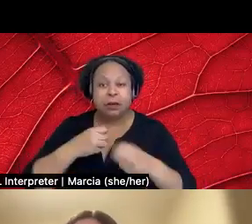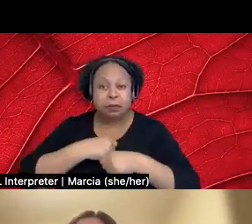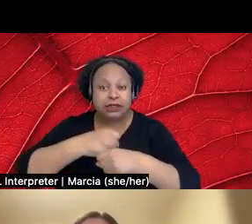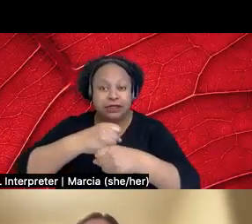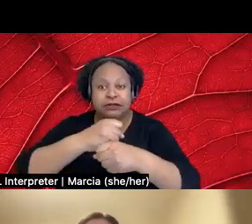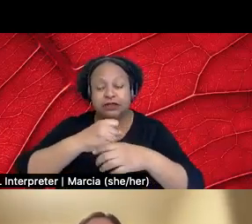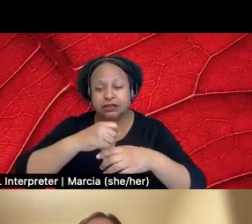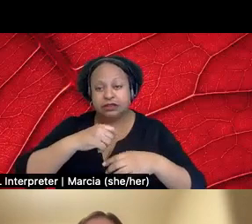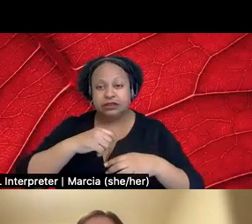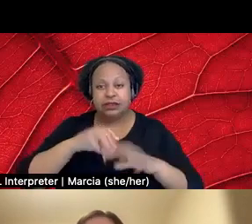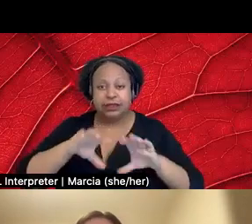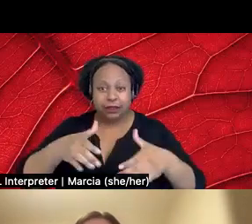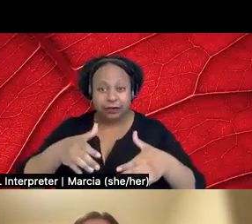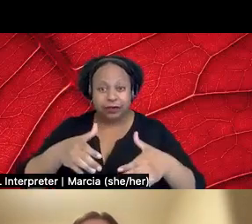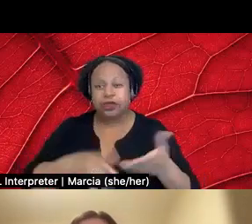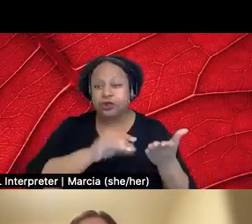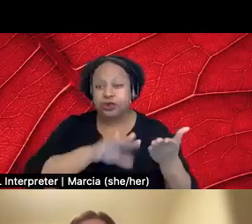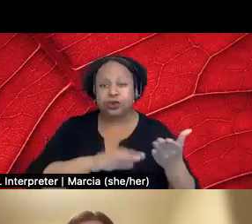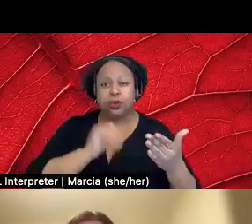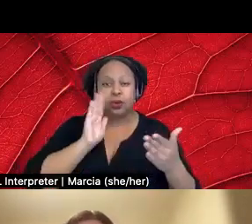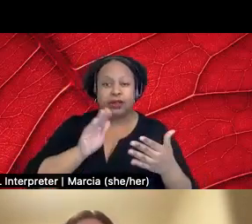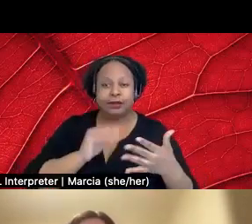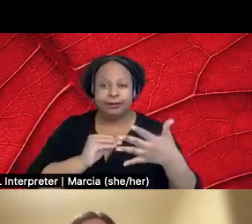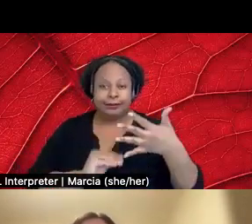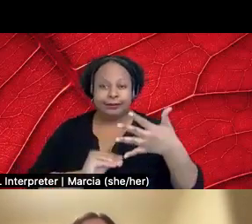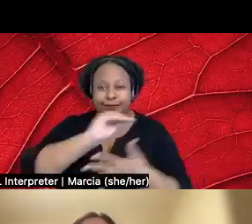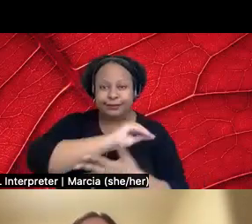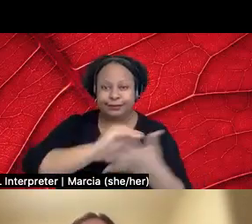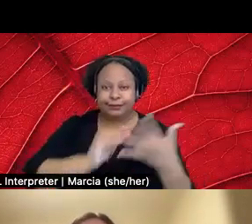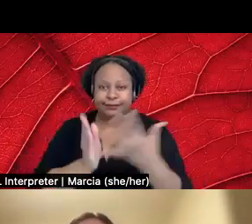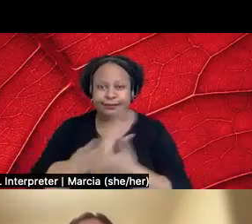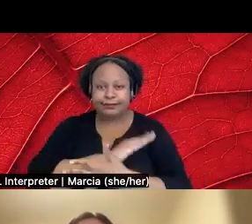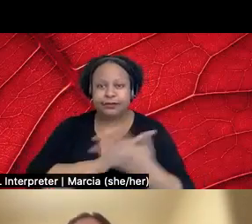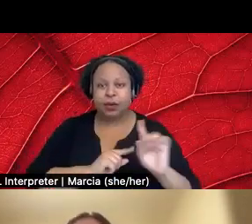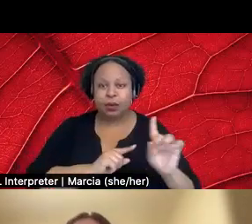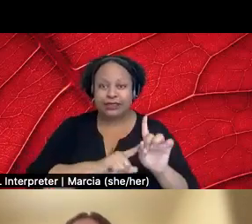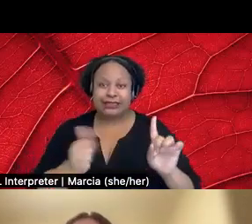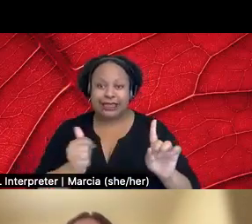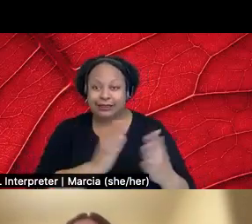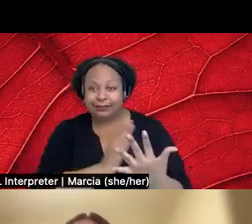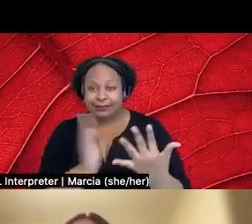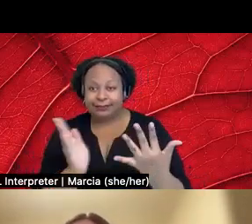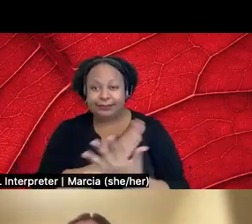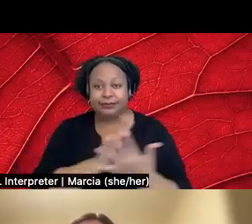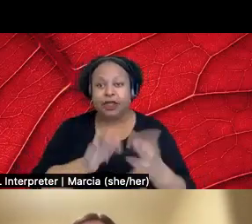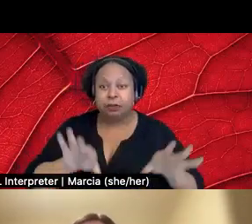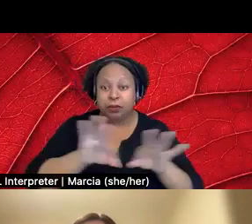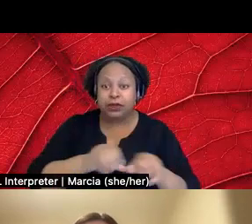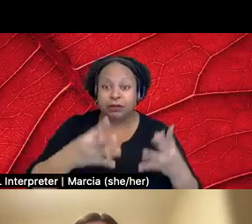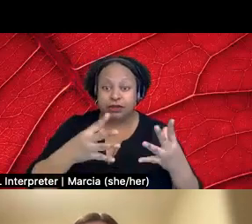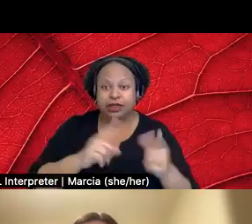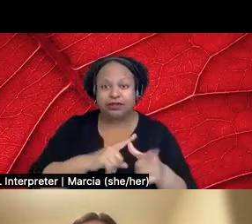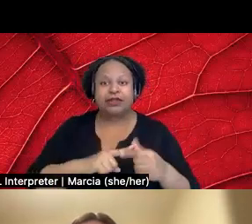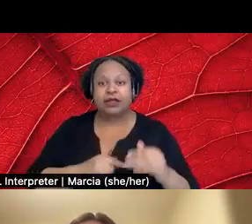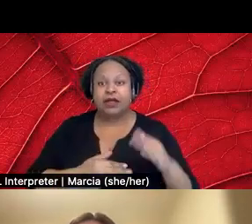So, the student will rank the issues of them by importance using a scale of one to 10 and then select the top five most important issues to work on.